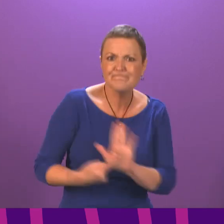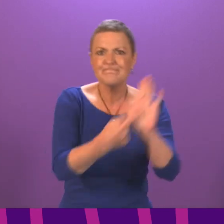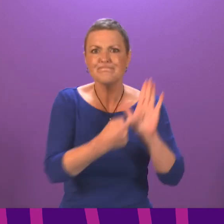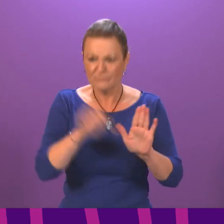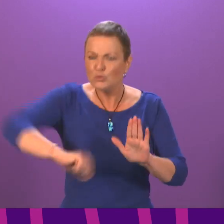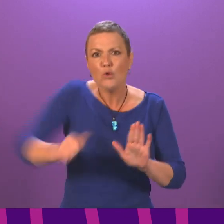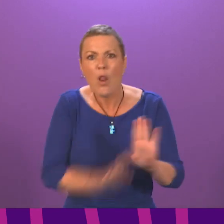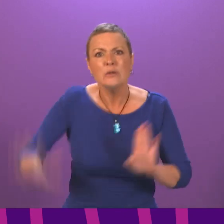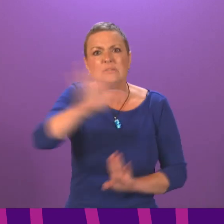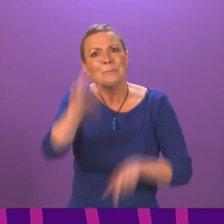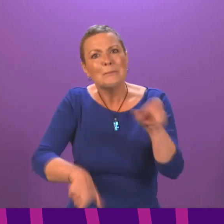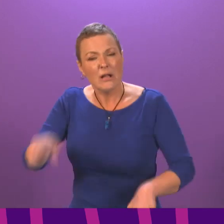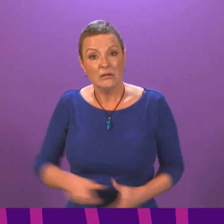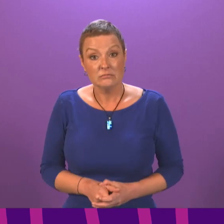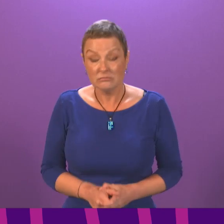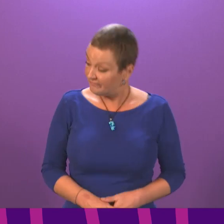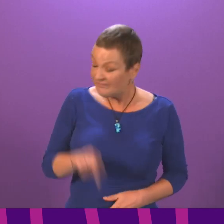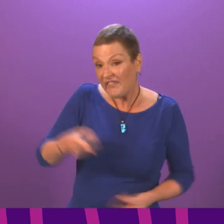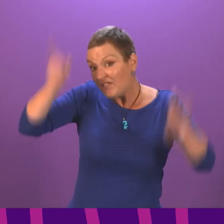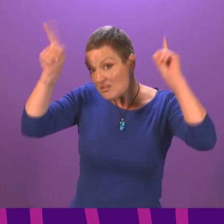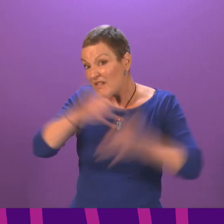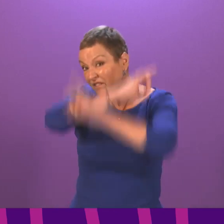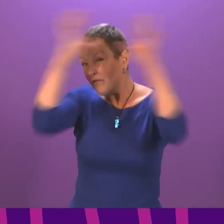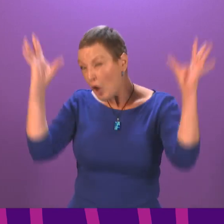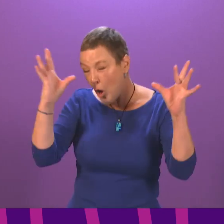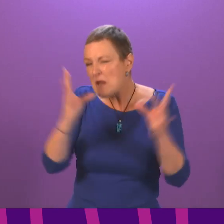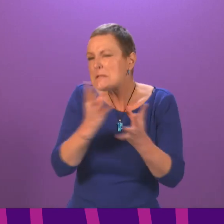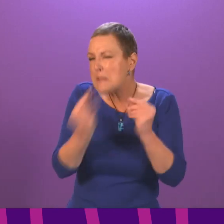During this affair, the First Minister has conveniently forgotten key information such